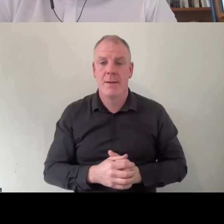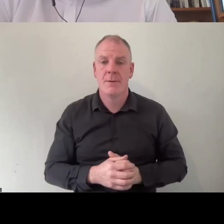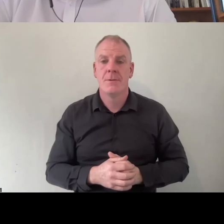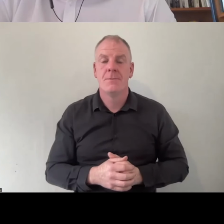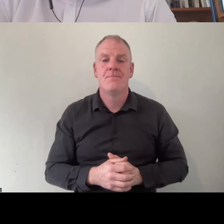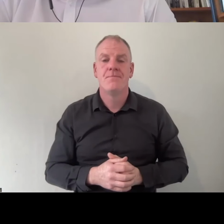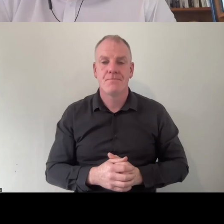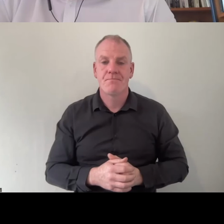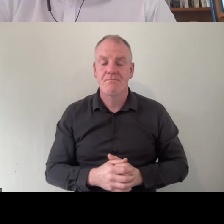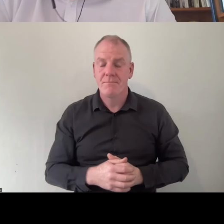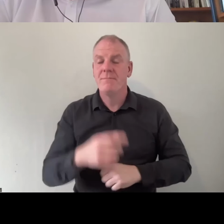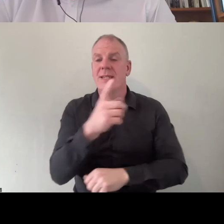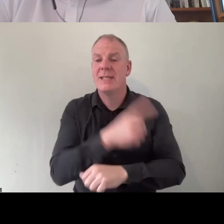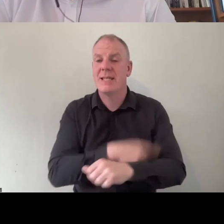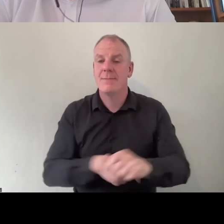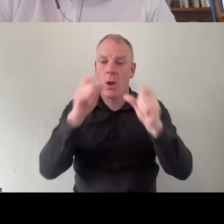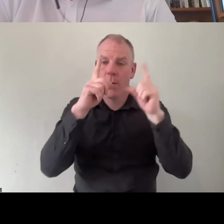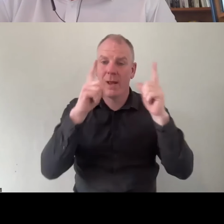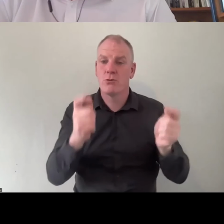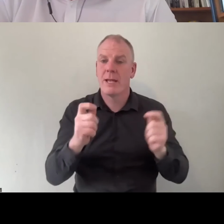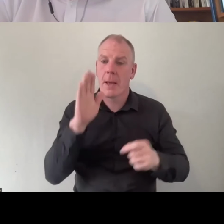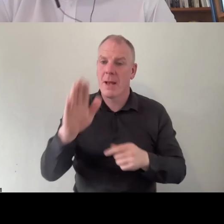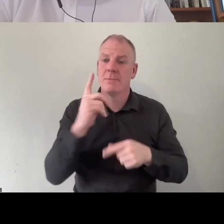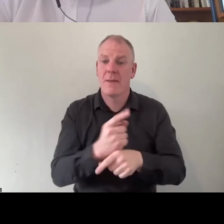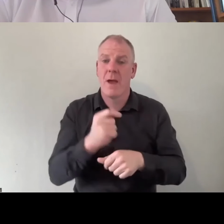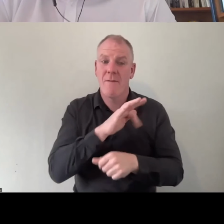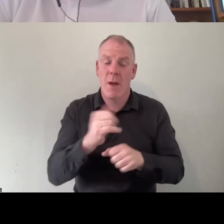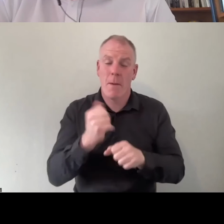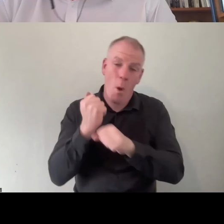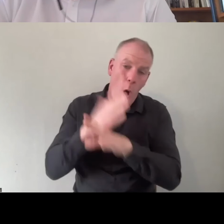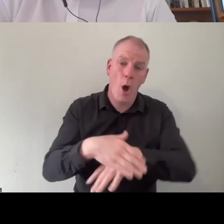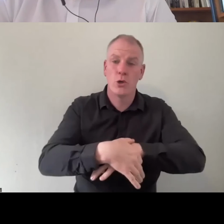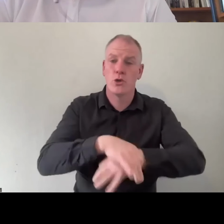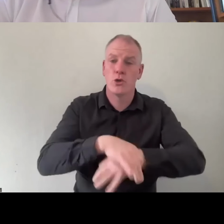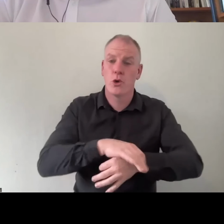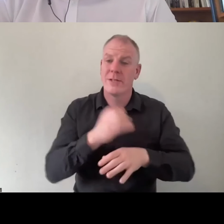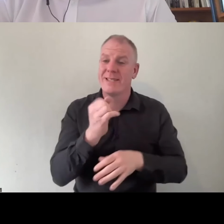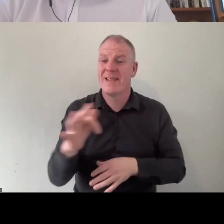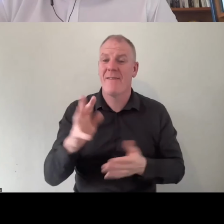that disability awareness training has to be undertaken by all security personnel is one example of procurement.